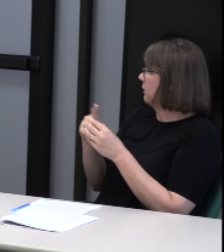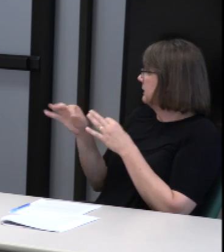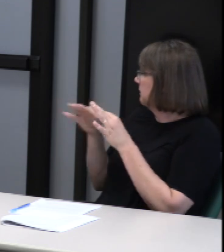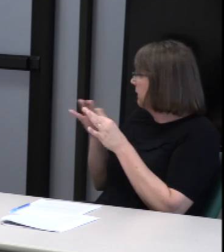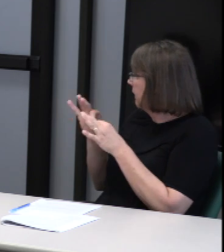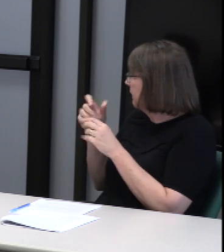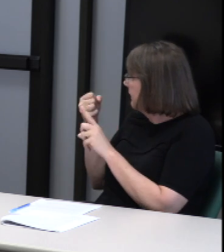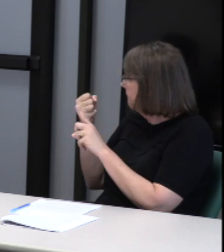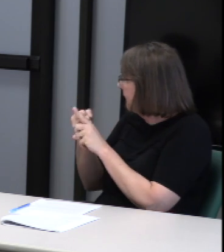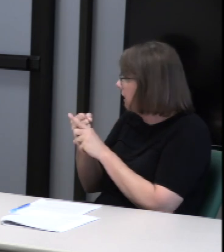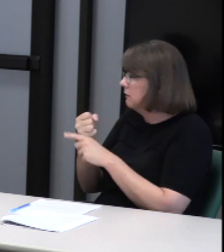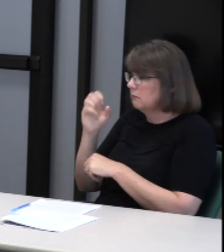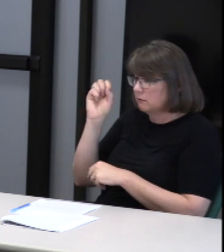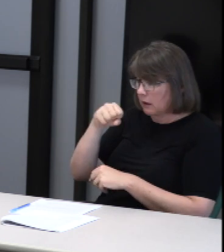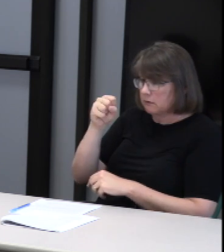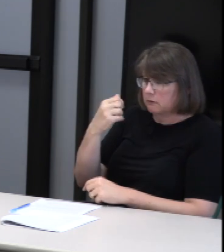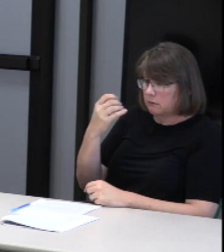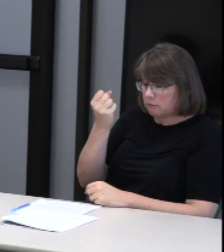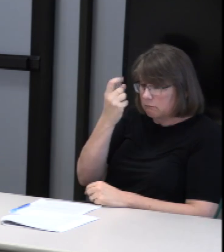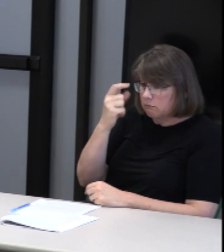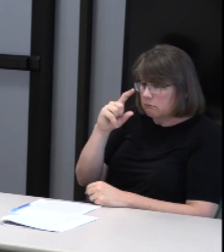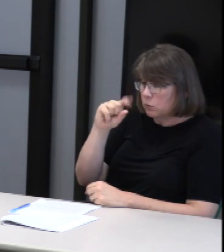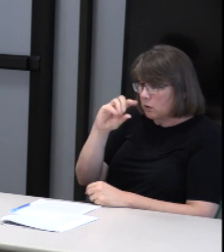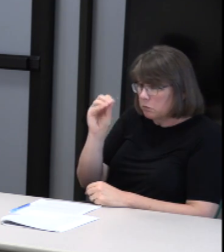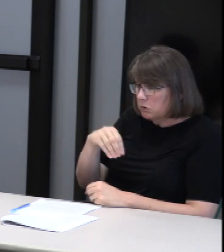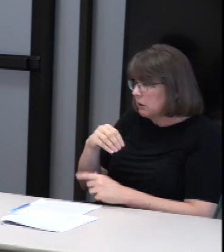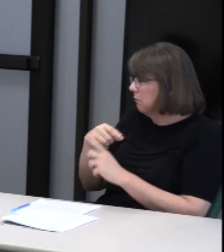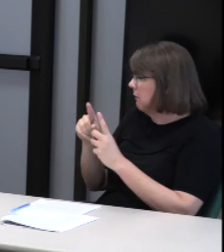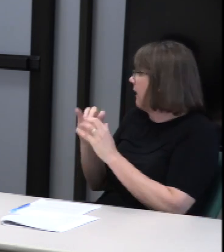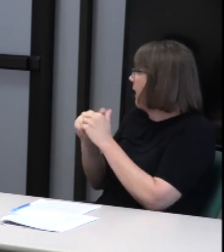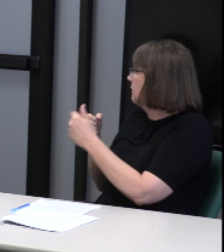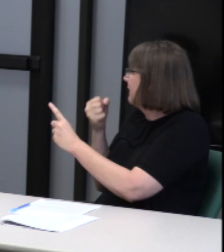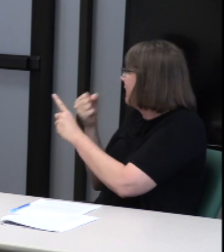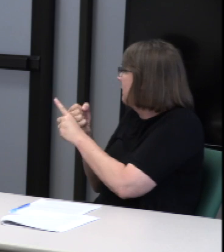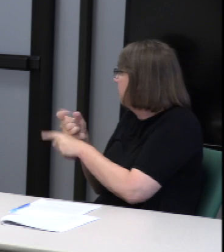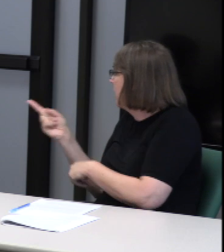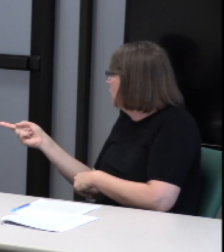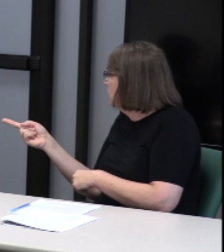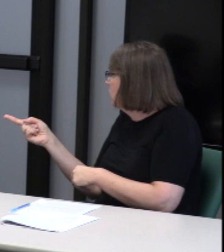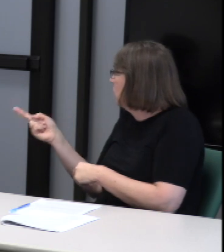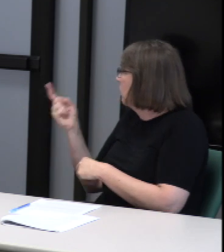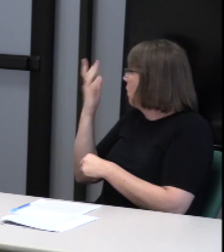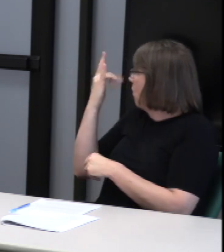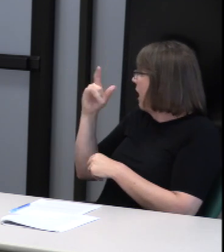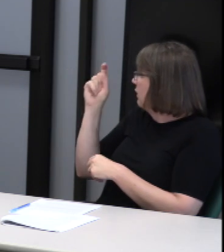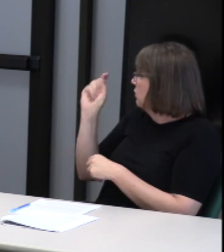Page 20 talks about the impact of, if you only understand 20%,